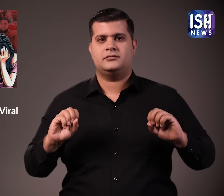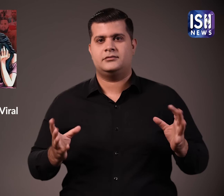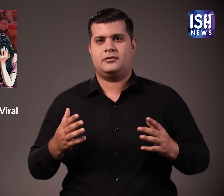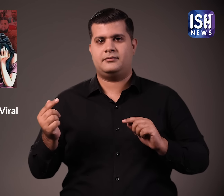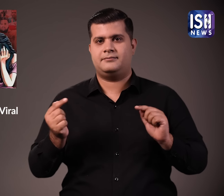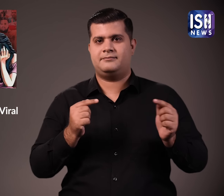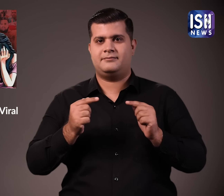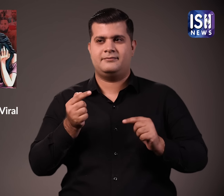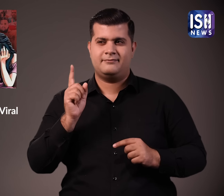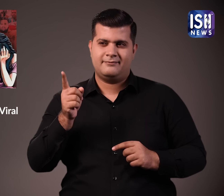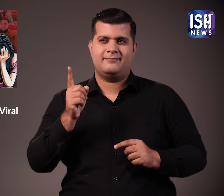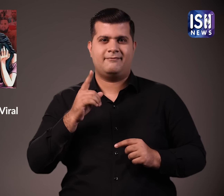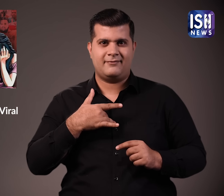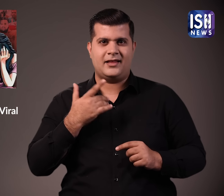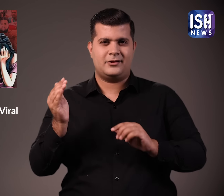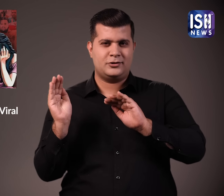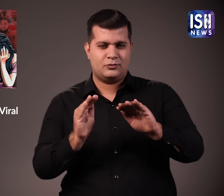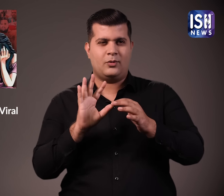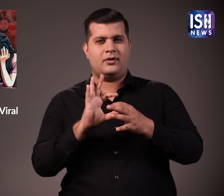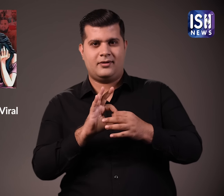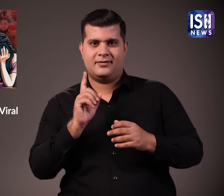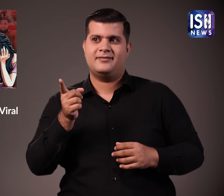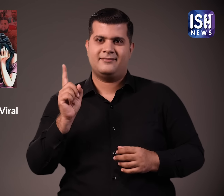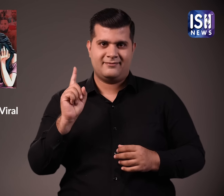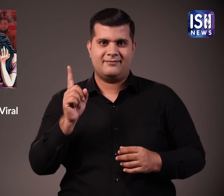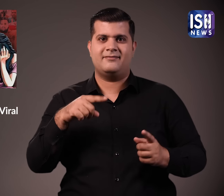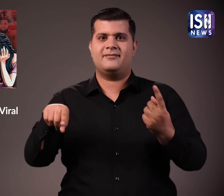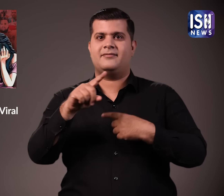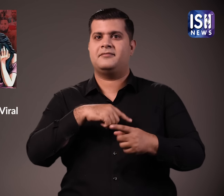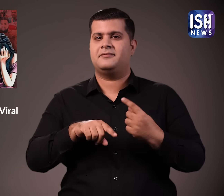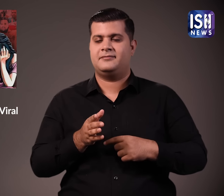According to Congress, BJP is backing their ally.